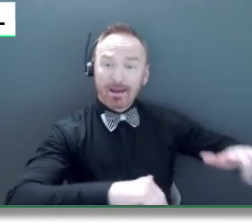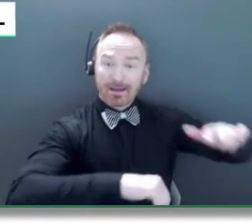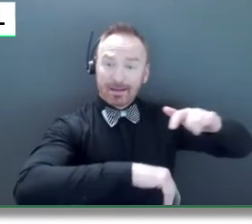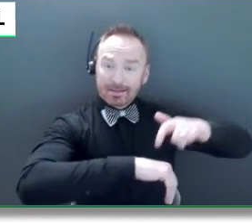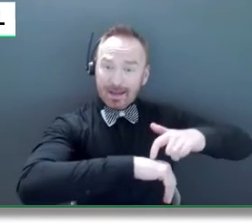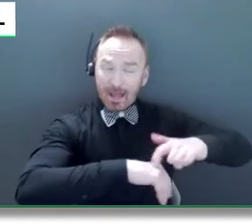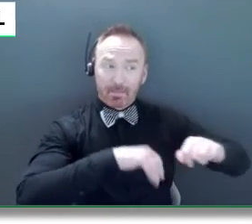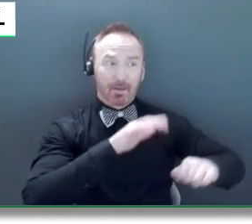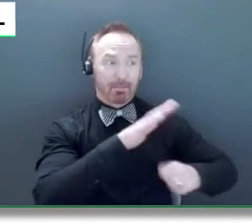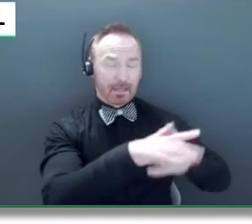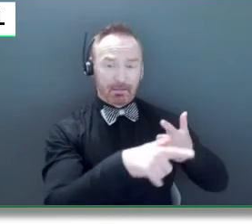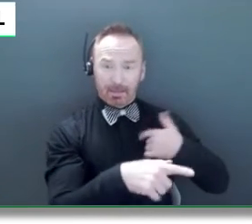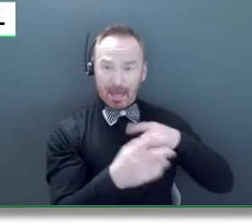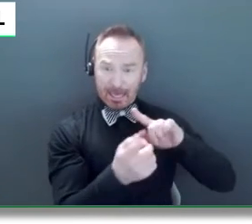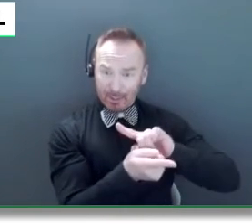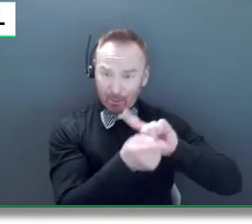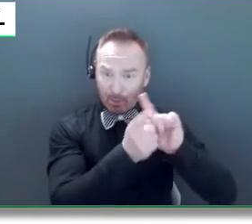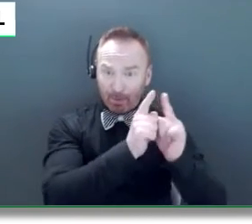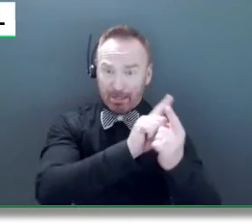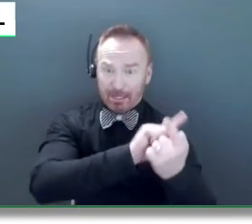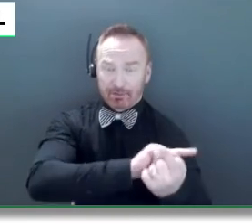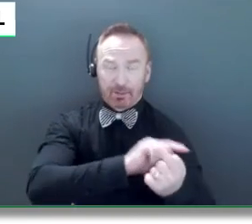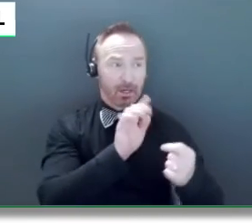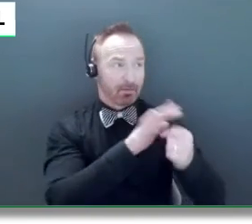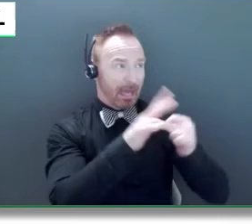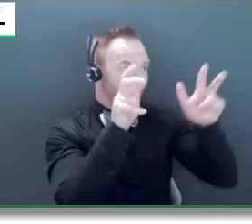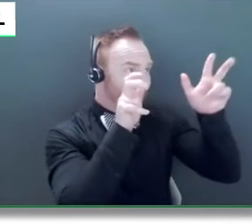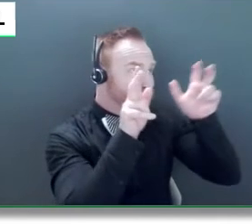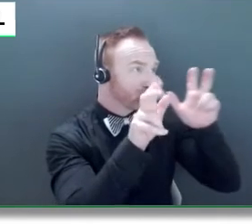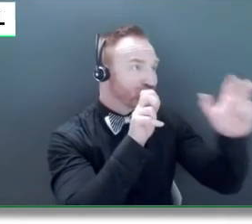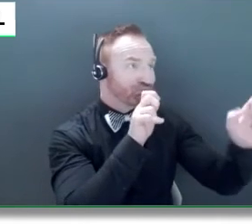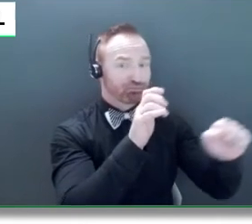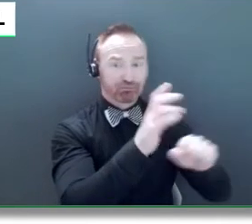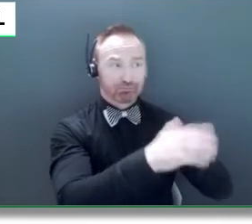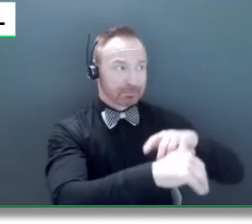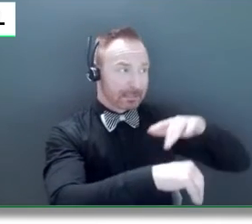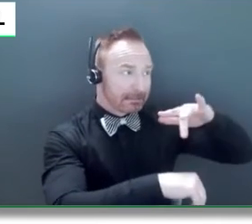So by looking at those innovative strategies, to really think about again